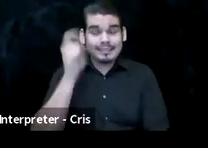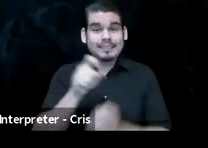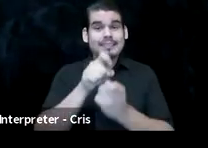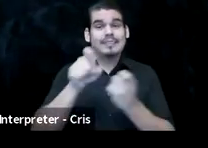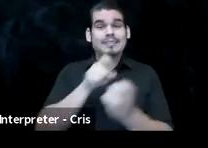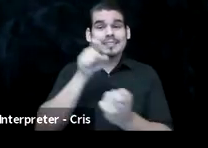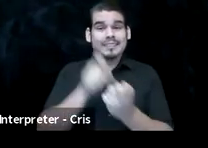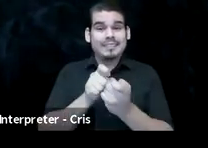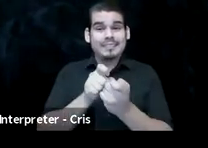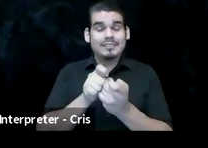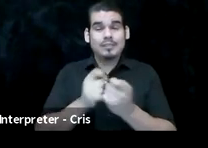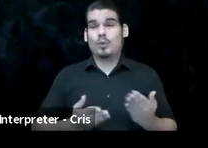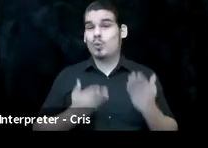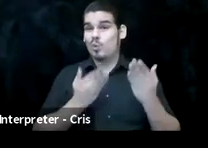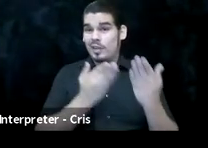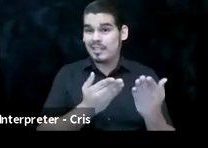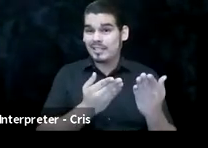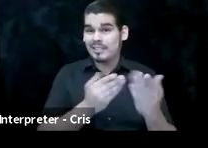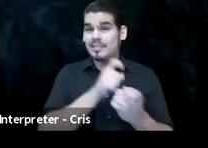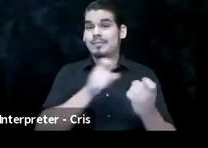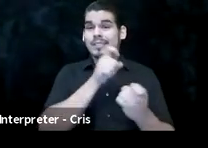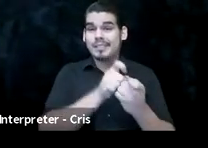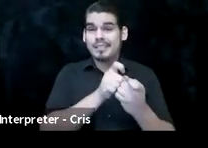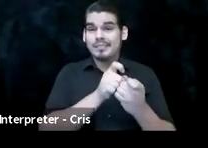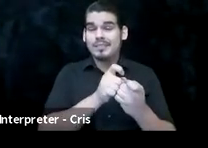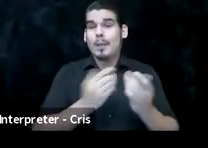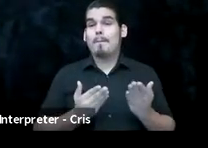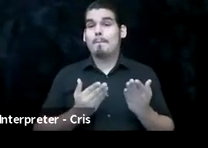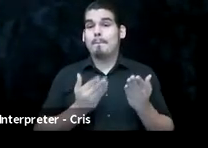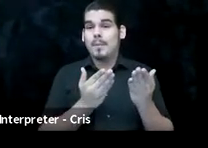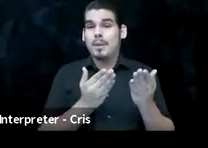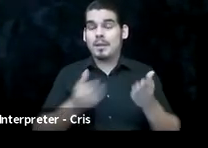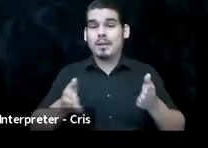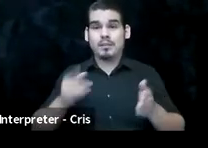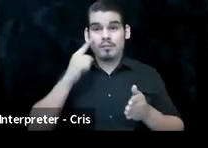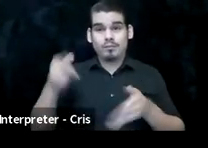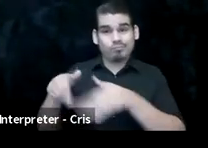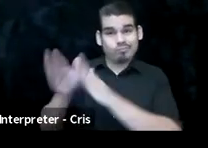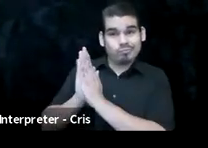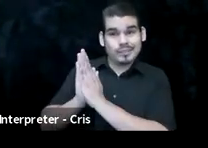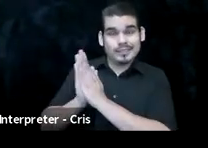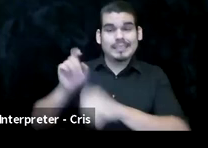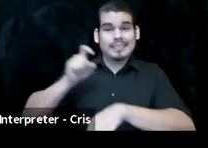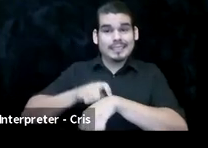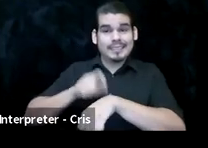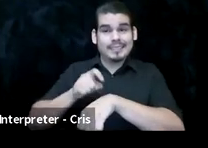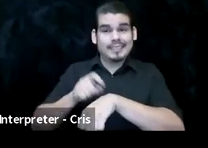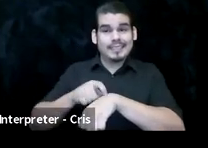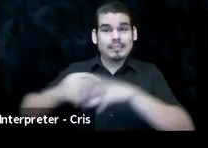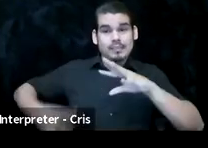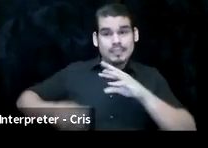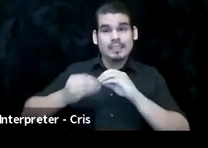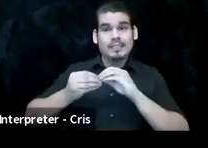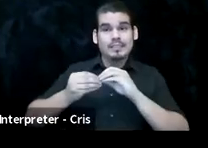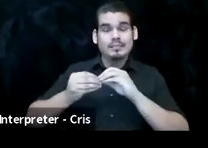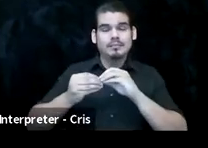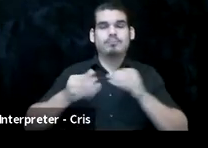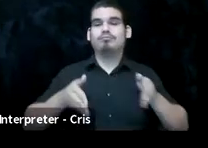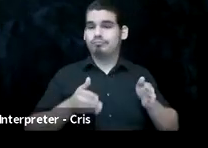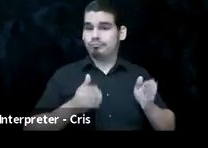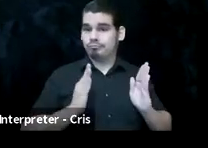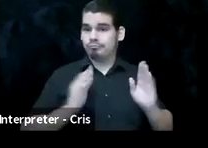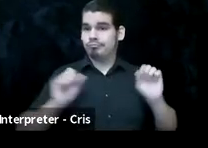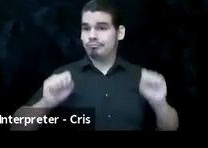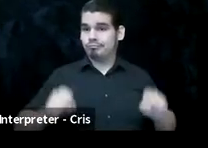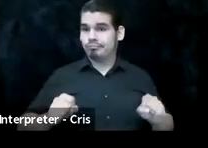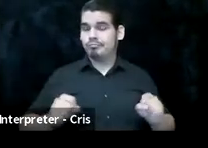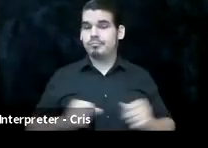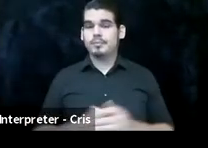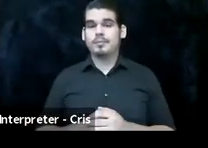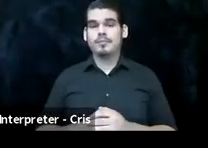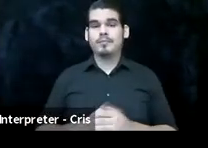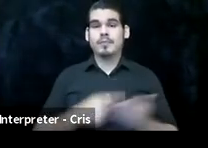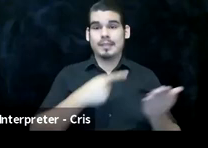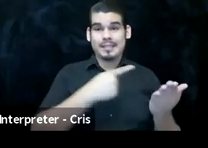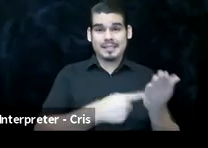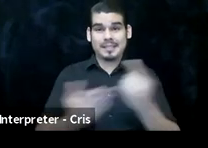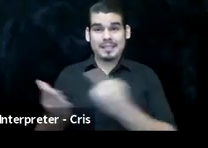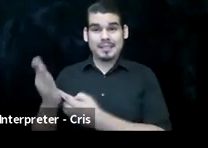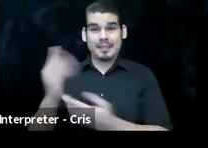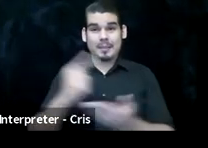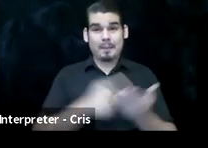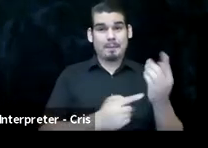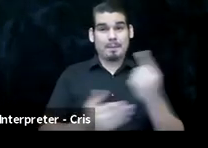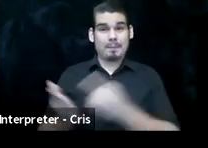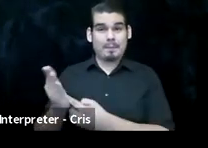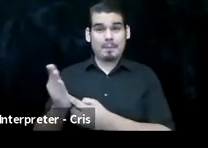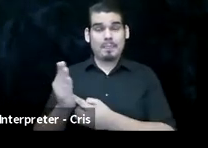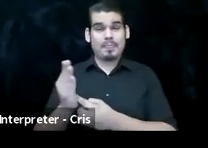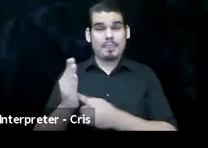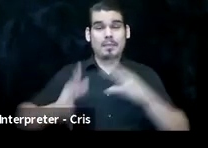Katherine Squire: Specific resolution with a motion to extend time by register delegate and then just one important thing to keep in mind is a debate can only be extended once per resolution for a maximum of five minutes so.